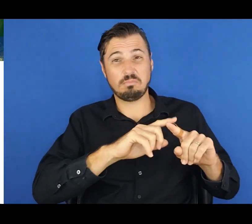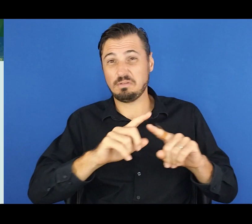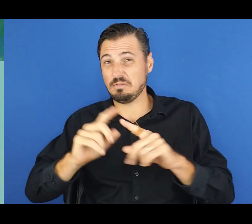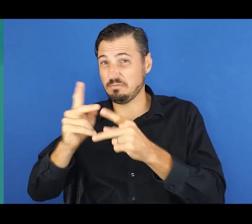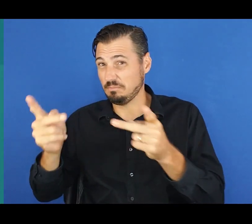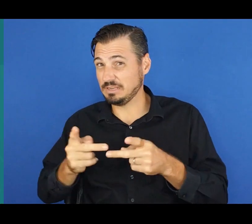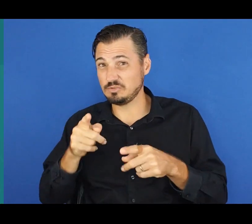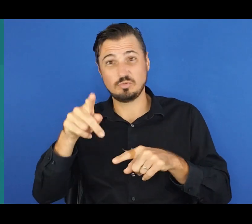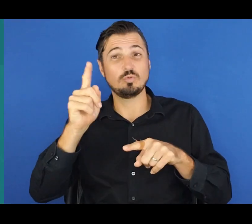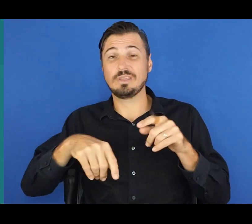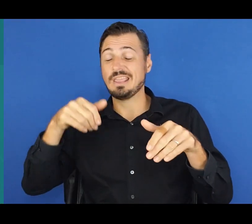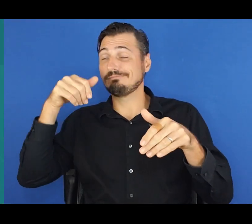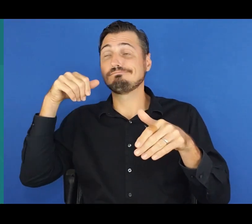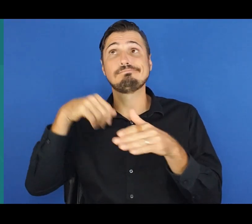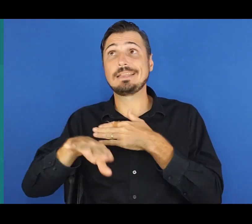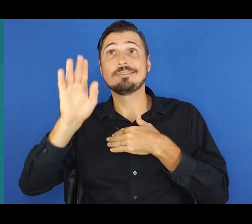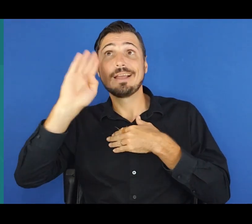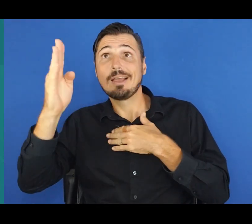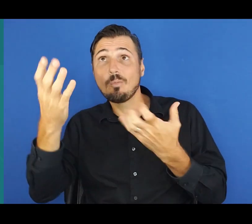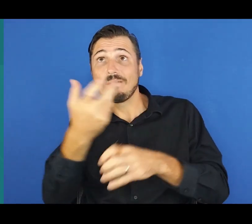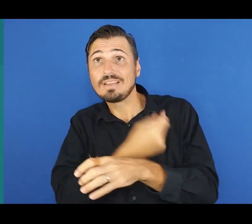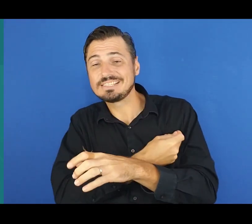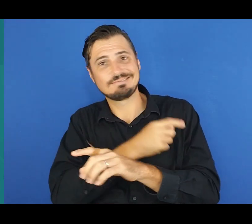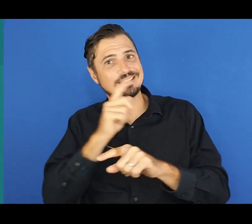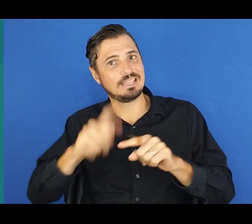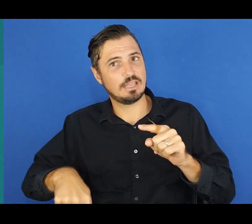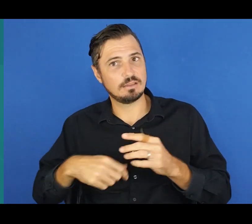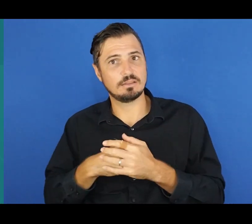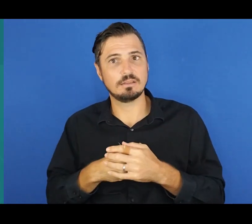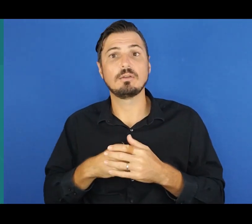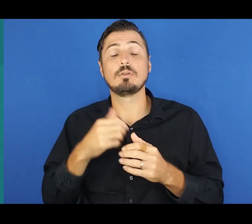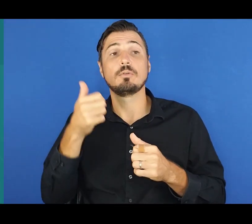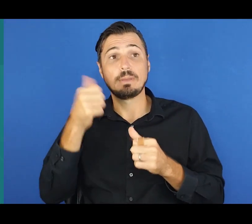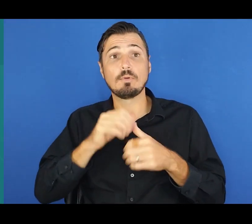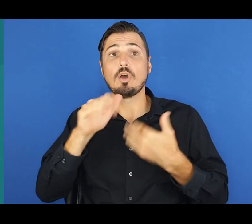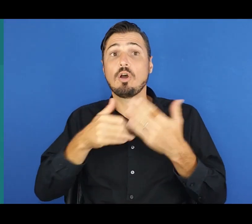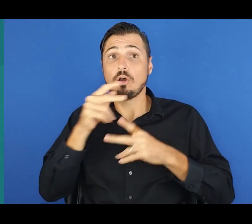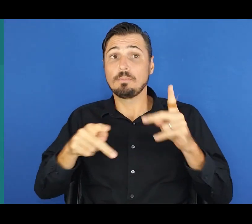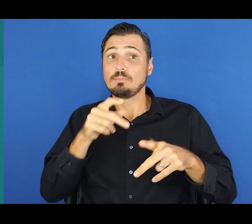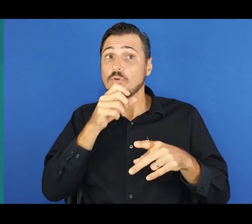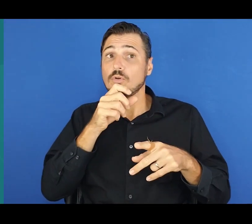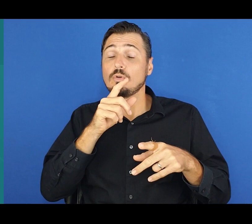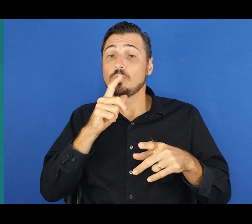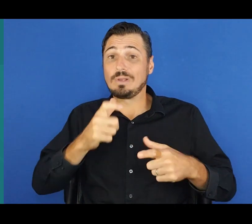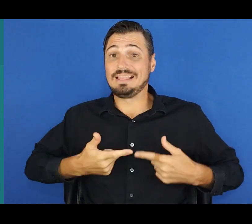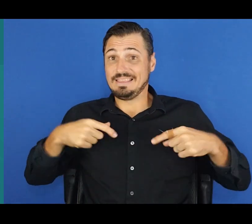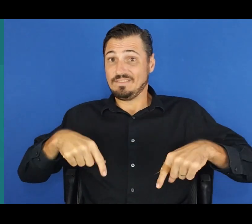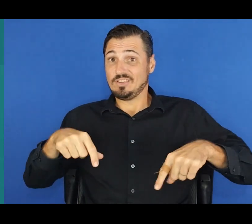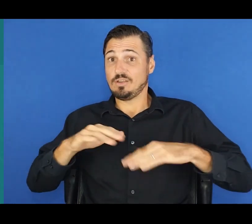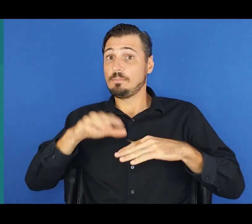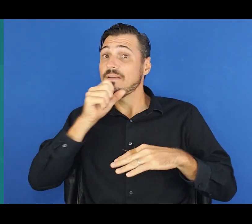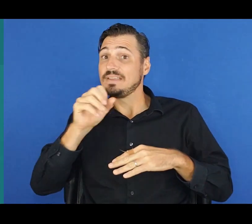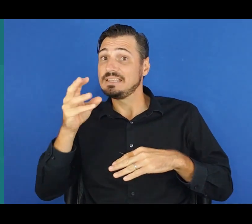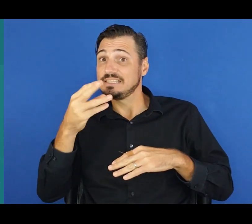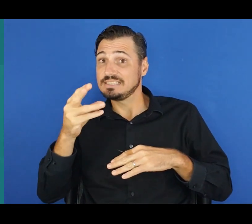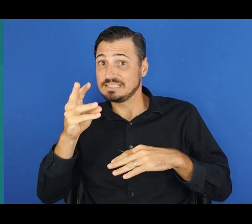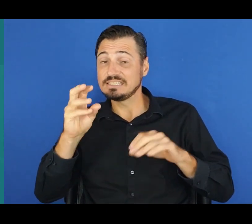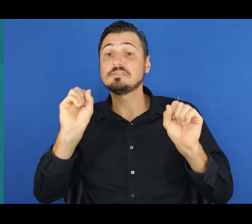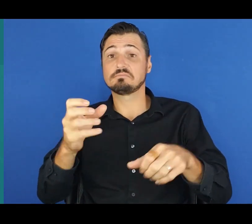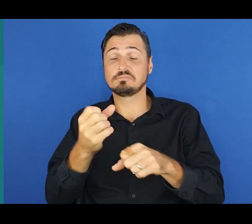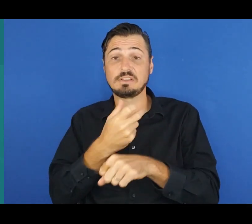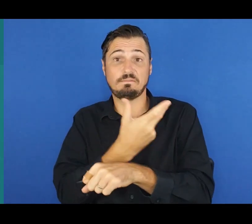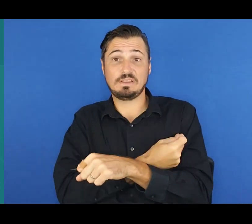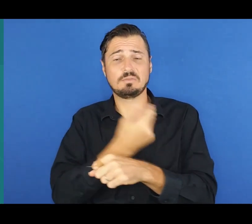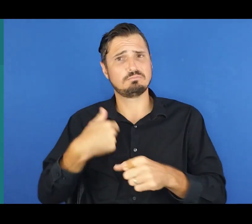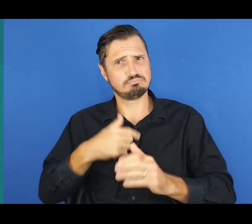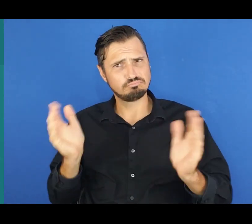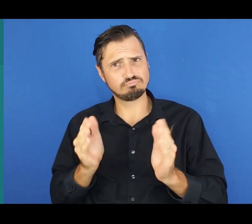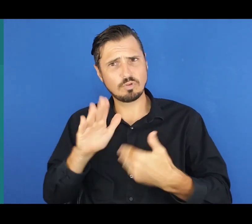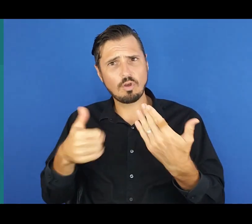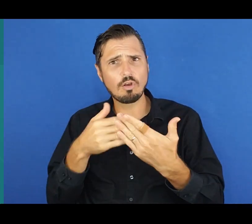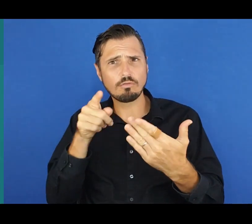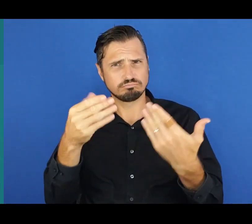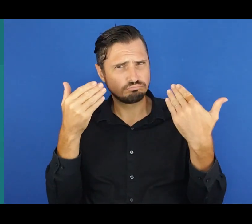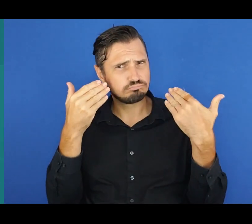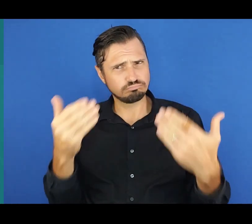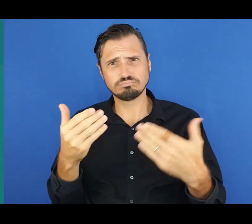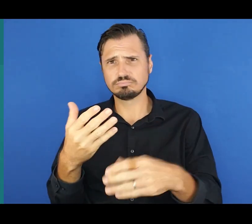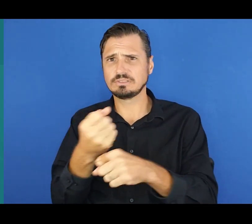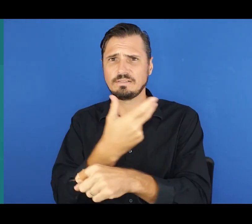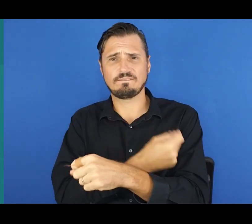Again, all residents age 16 and older are now eligible to receive a vaccine. We encourage our residents to make a vaccine appointment as soon as you can as we anticipate an increase in